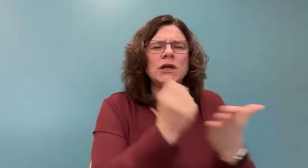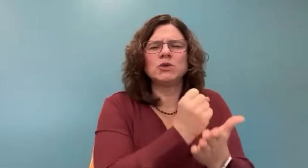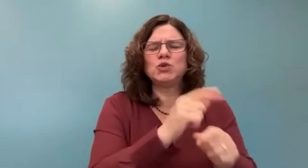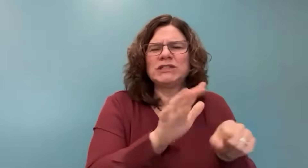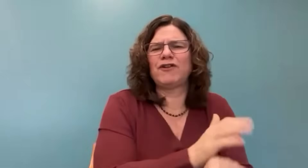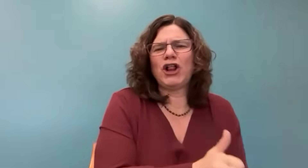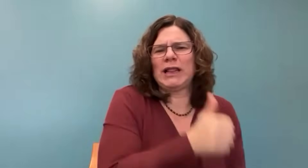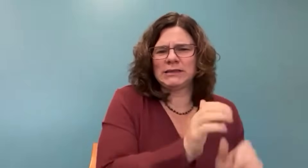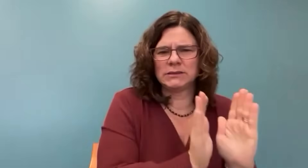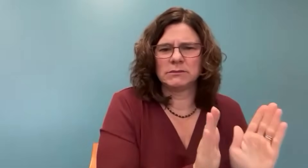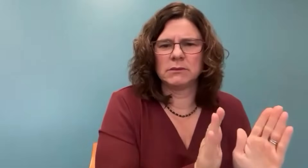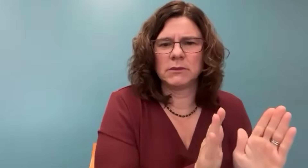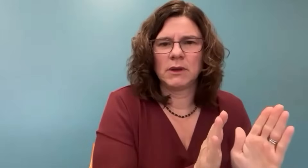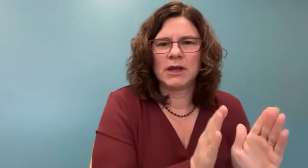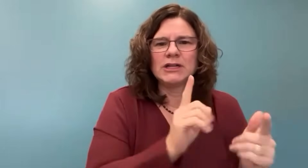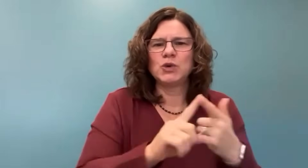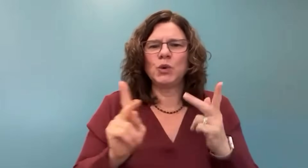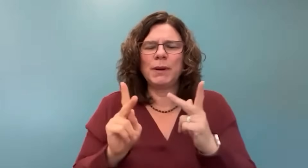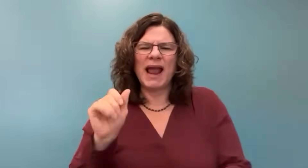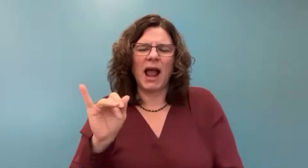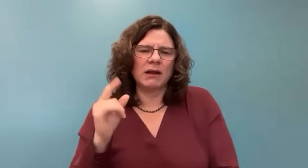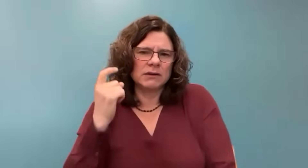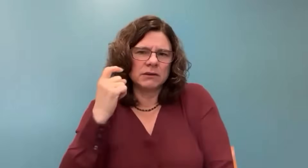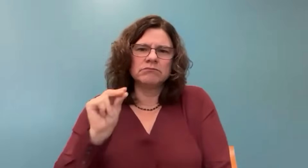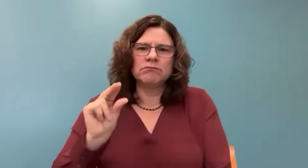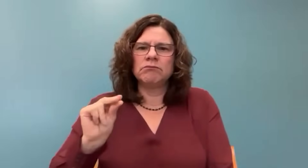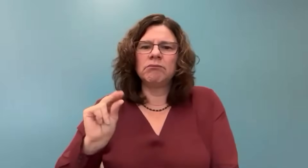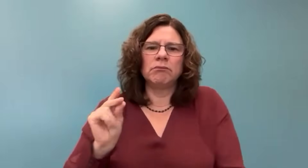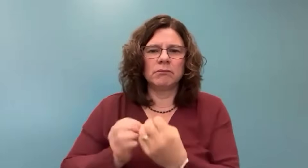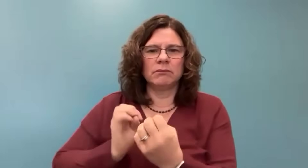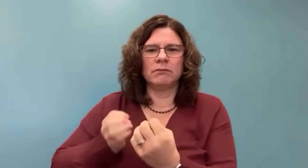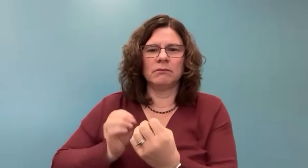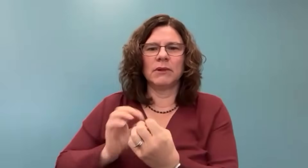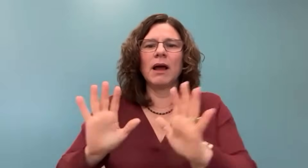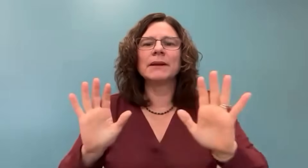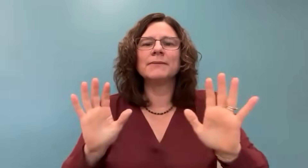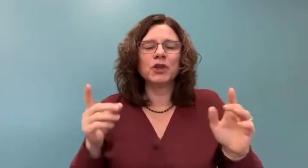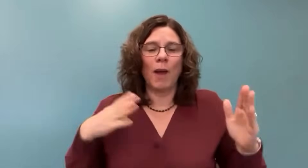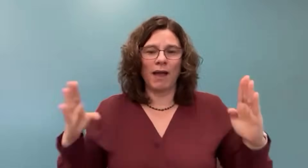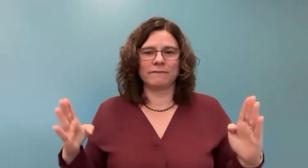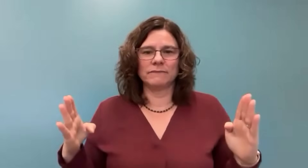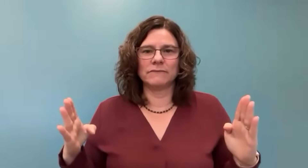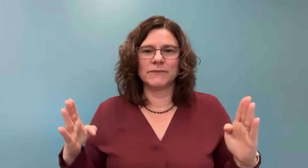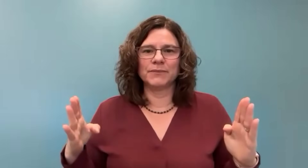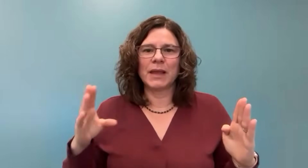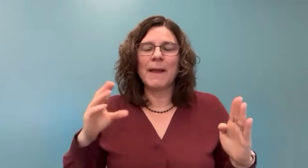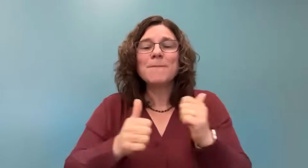and want to use it to its fullest, to people who are suspicious of AI and are very resistant. There’s a spectrum.